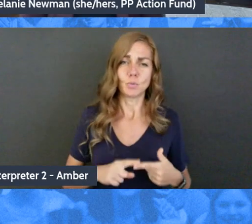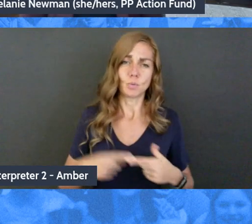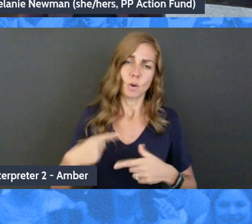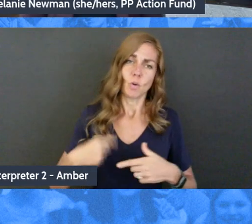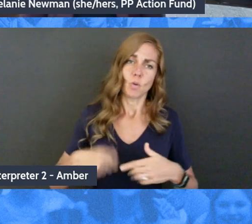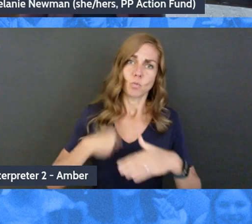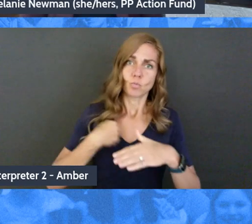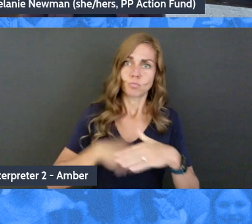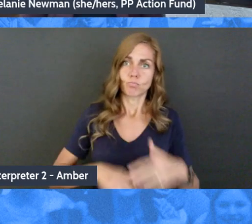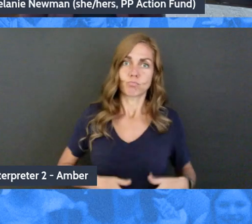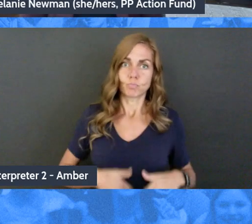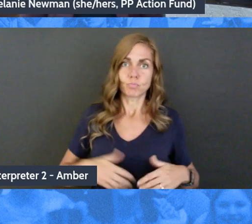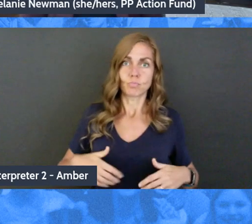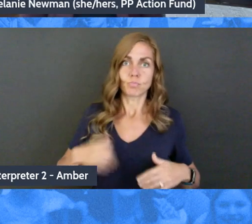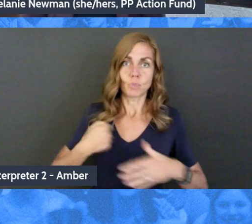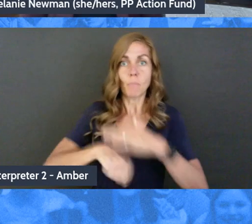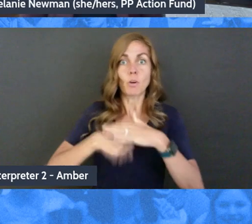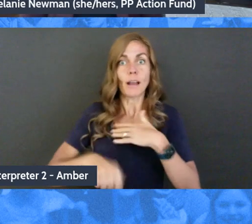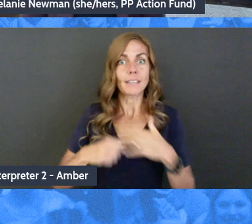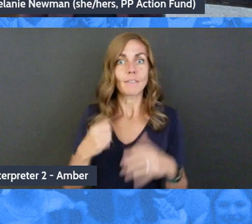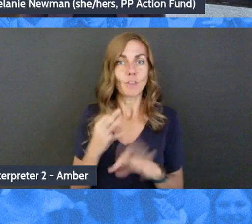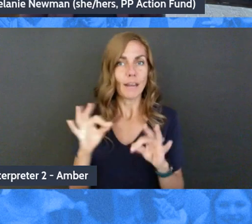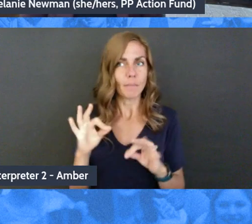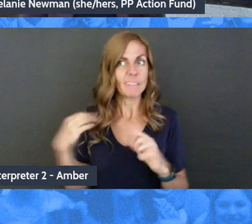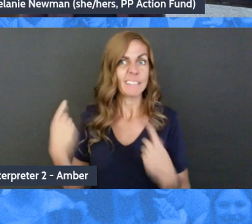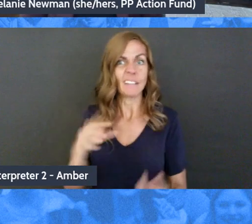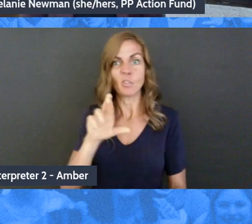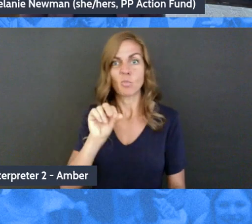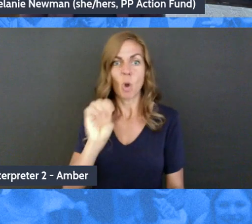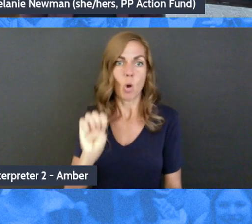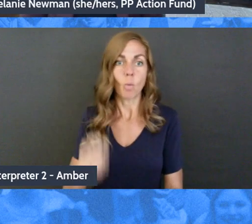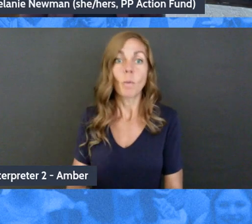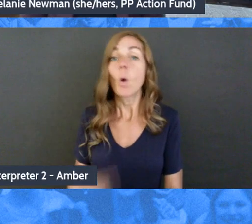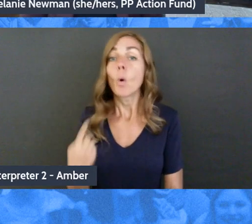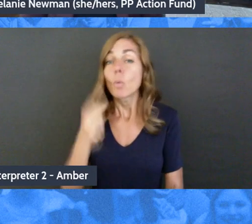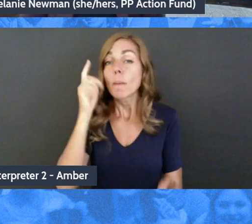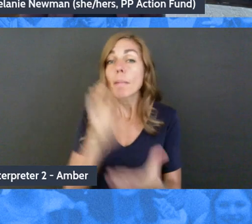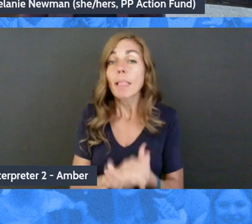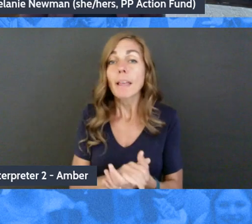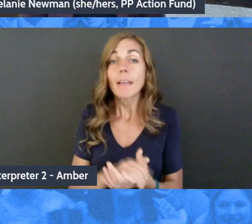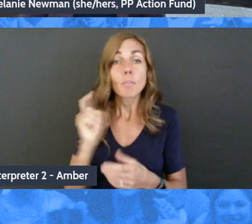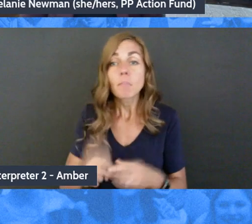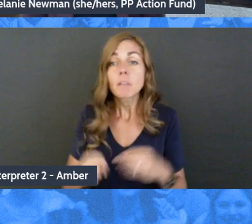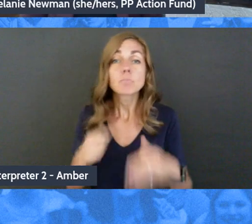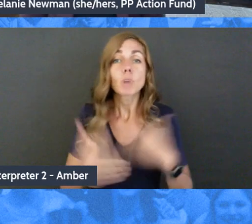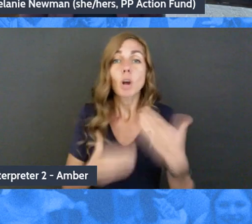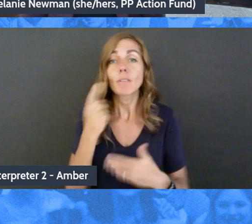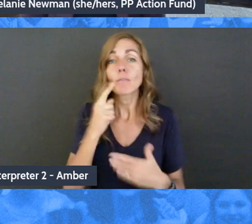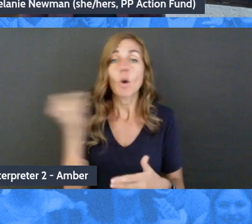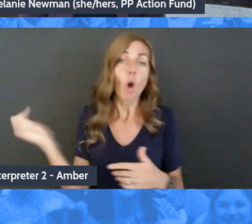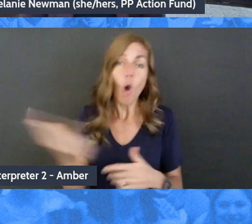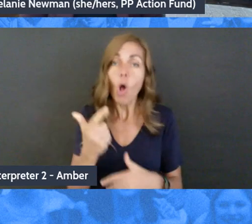really as the fight of this moment, through which, and only through which progress on all of these issues can be achieved,